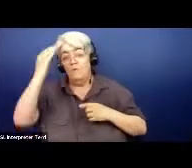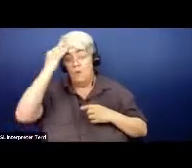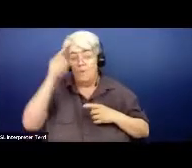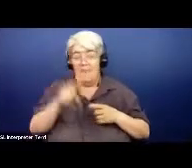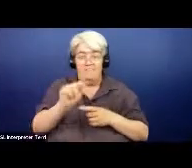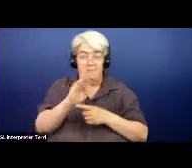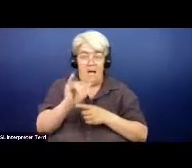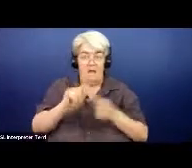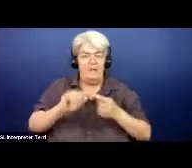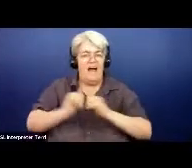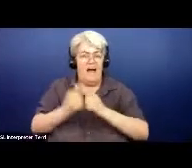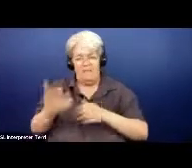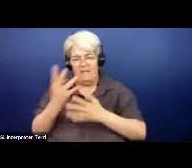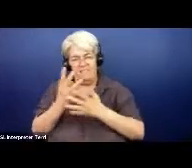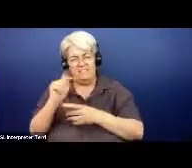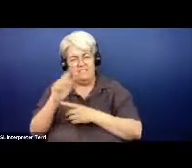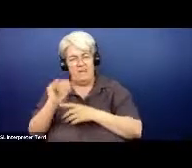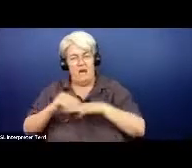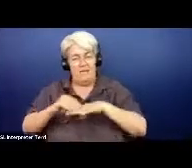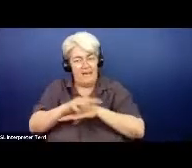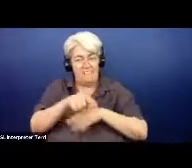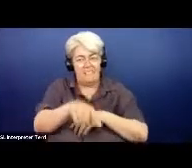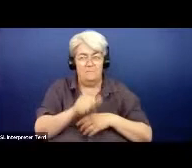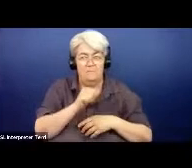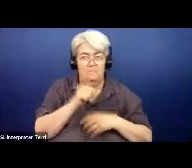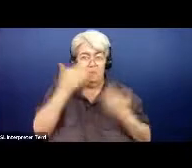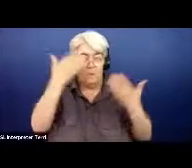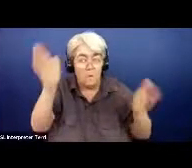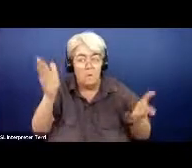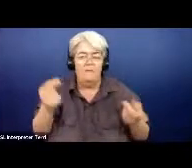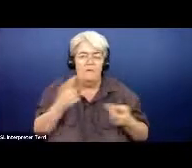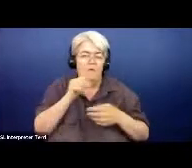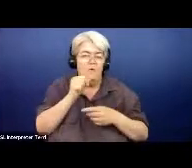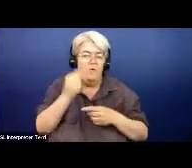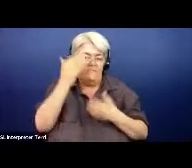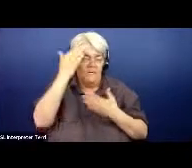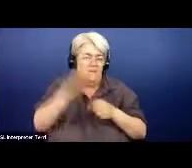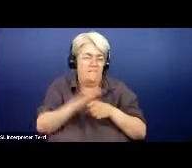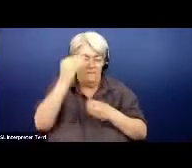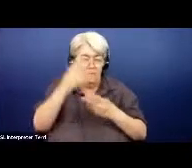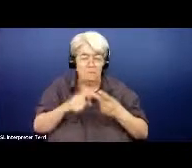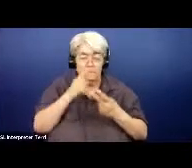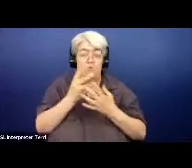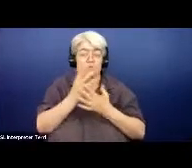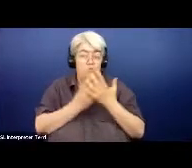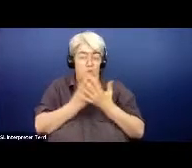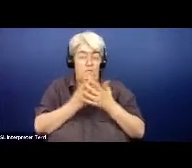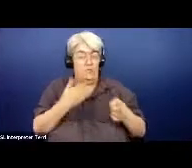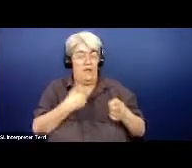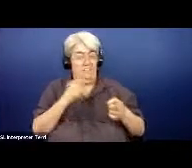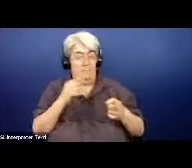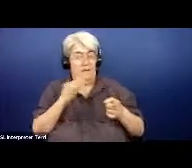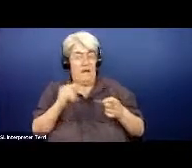they are impacted, we only know part of the story. Screening is critical parts of the